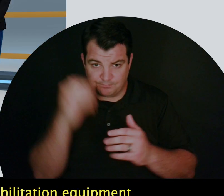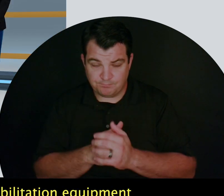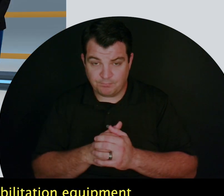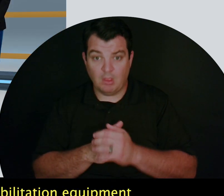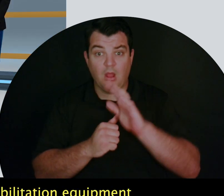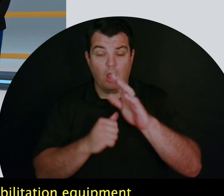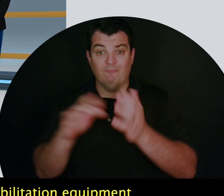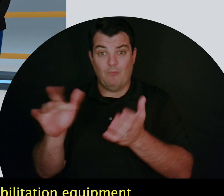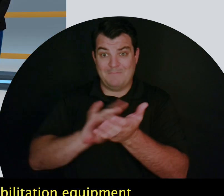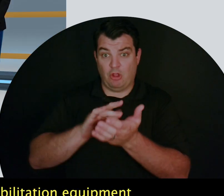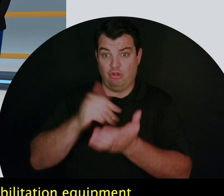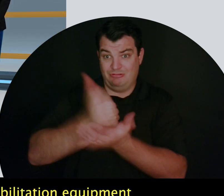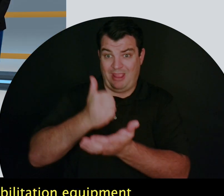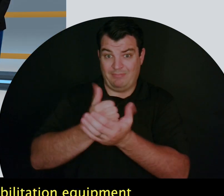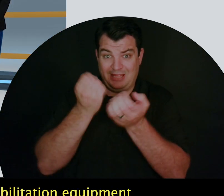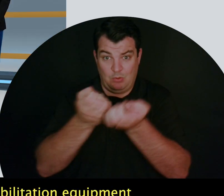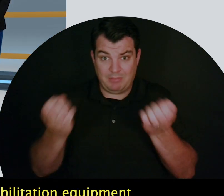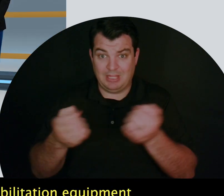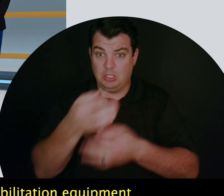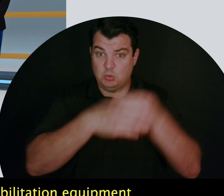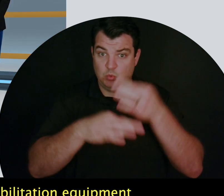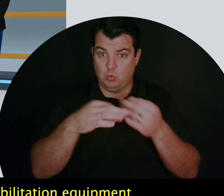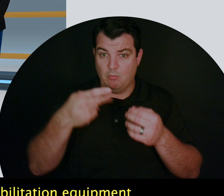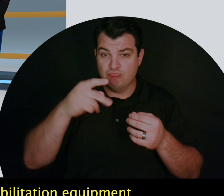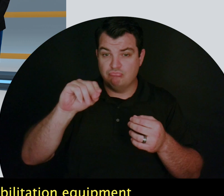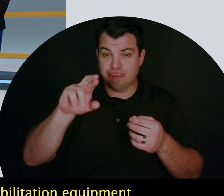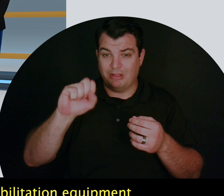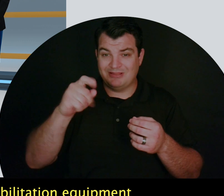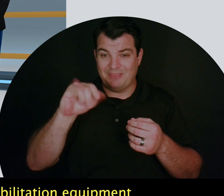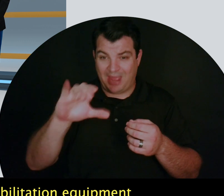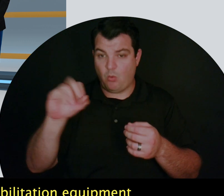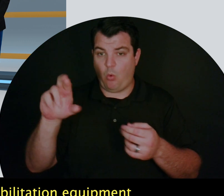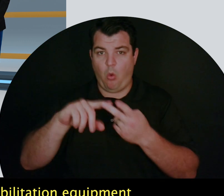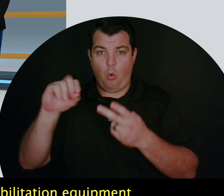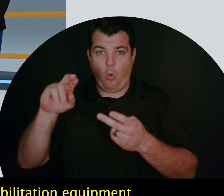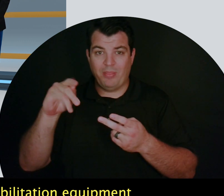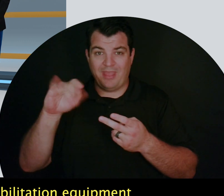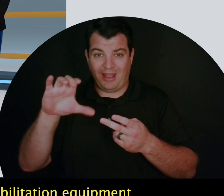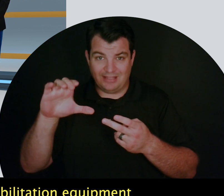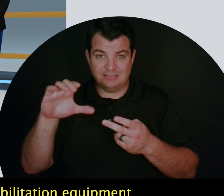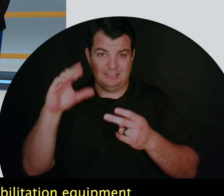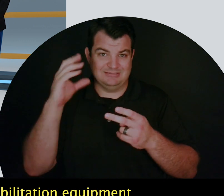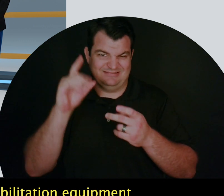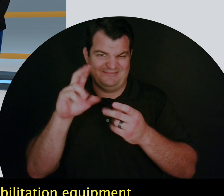Reimbursement for medical rehabilitation equipment may include prosthetic or orthotic devices